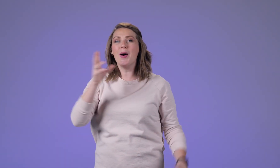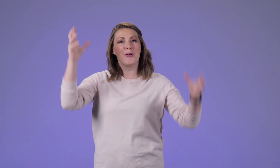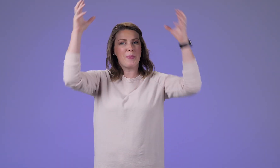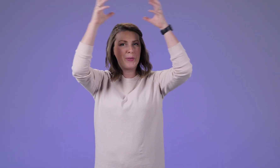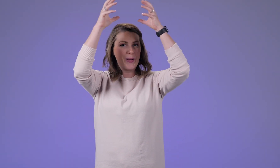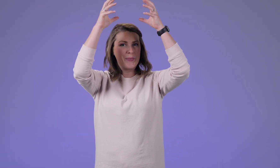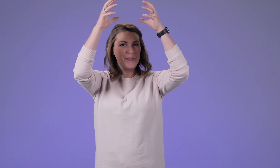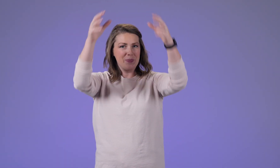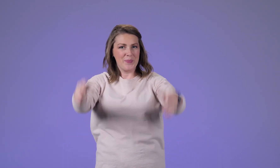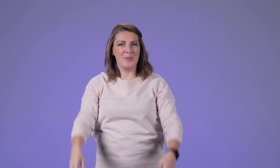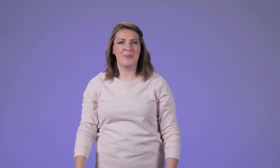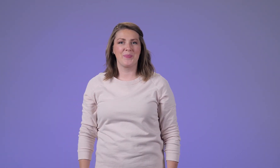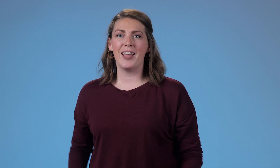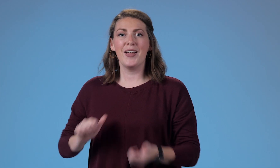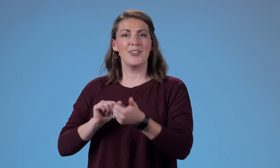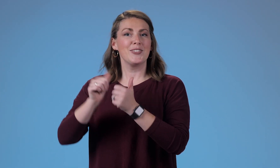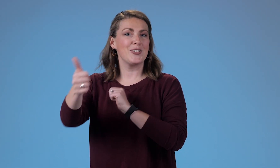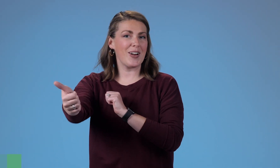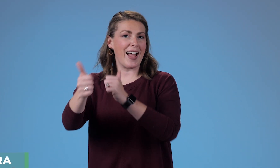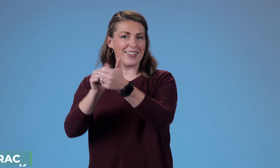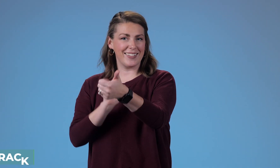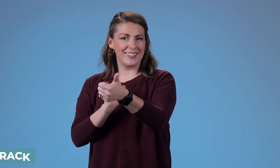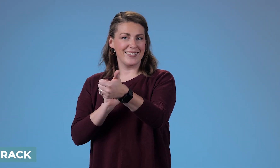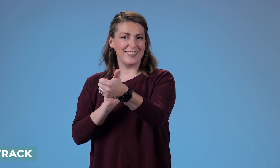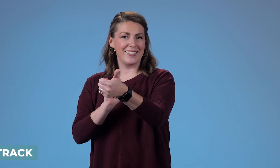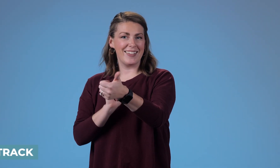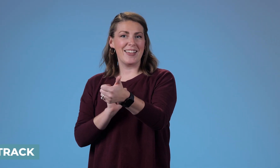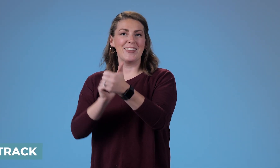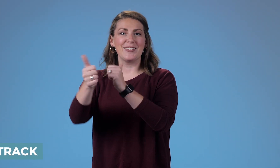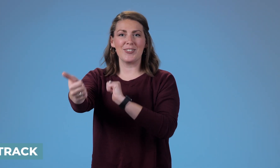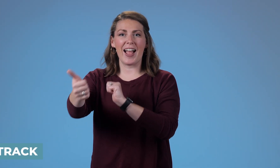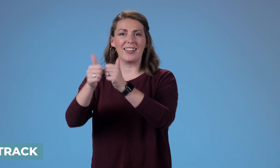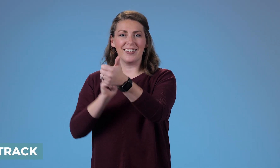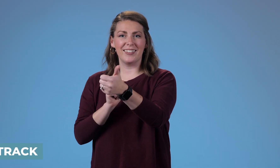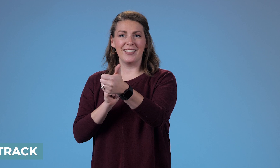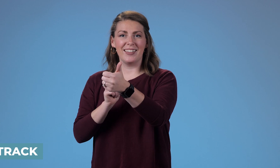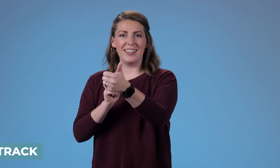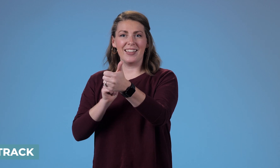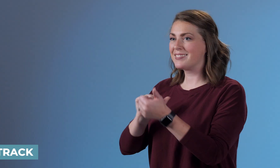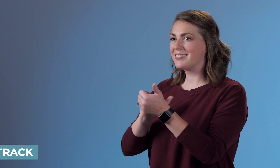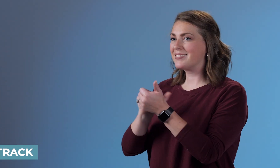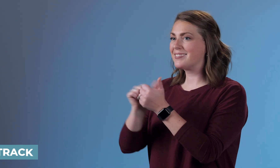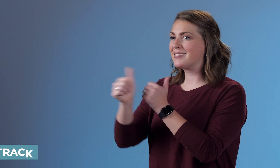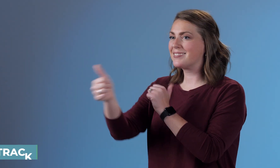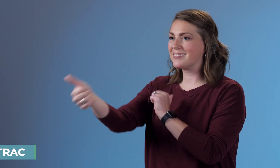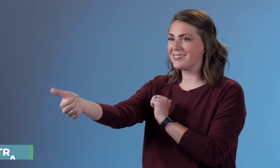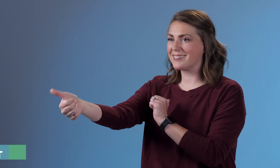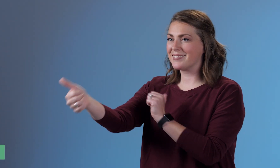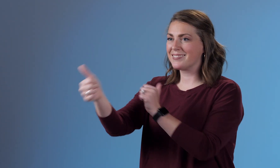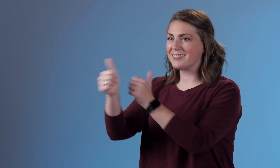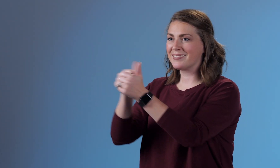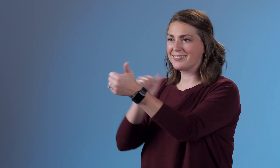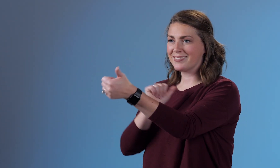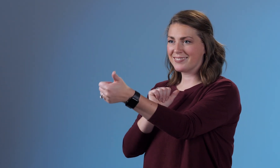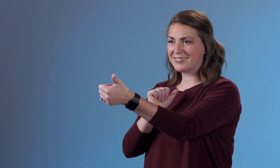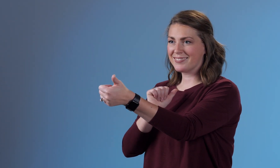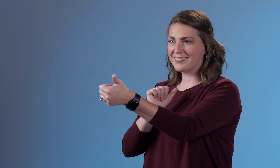WATER POLO TRACK TRACK It's like the people racing against each other.